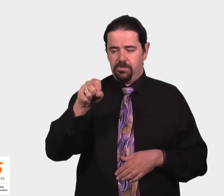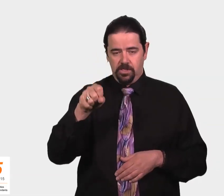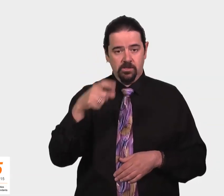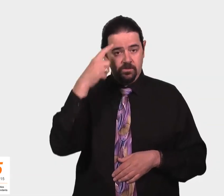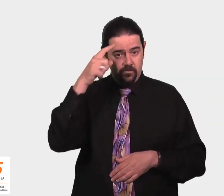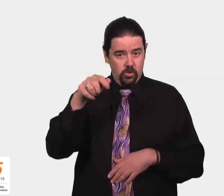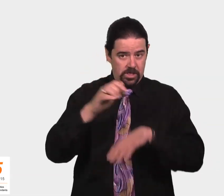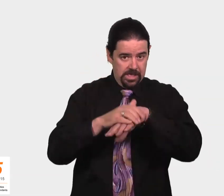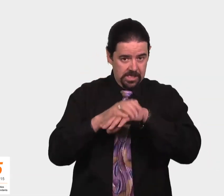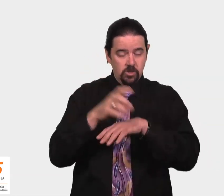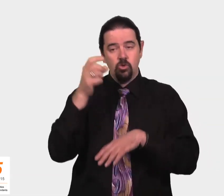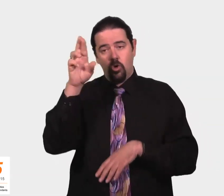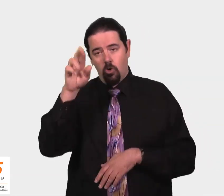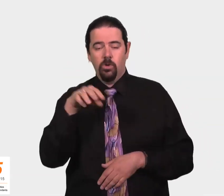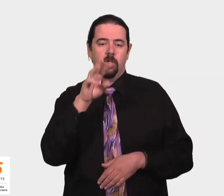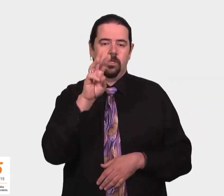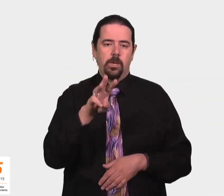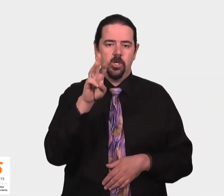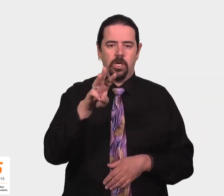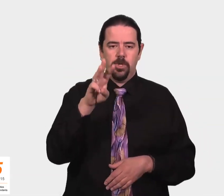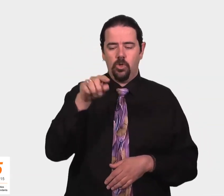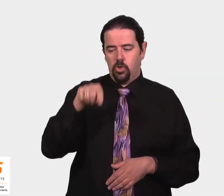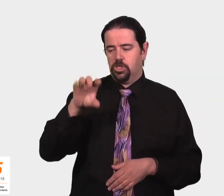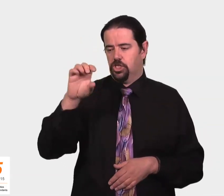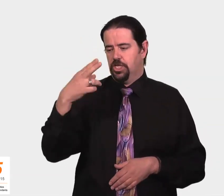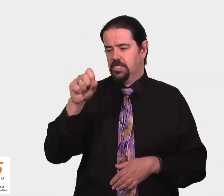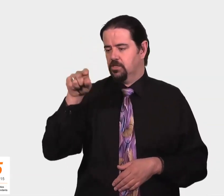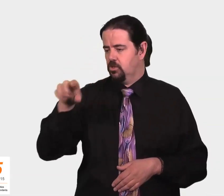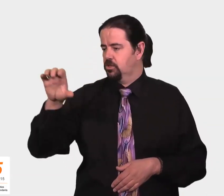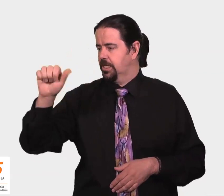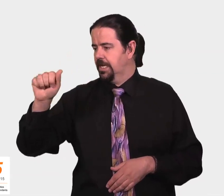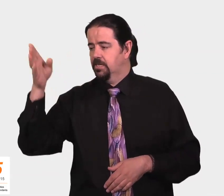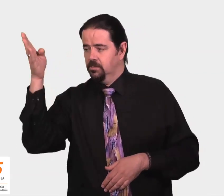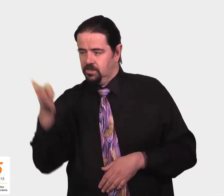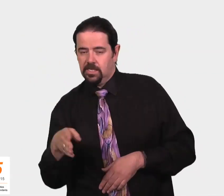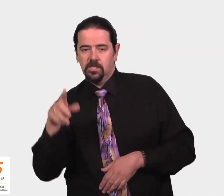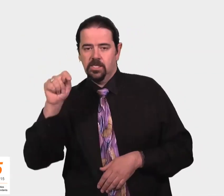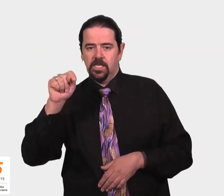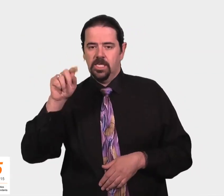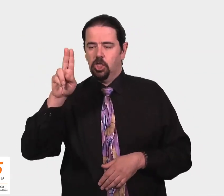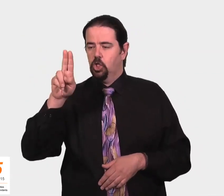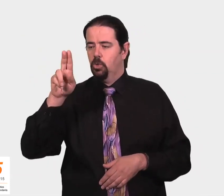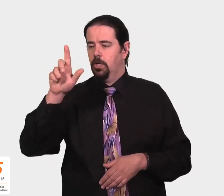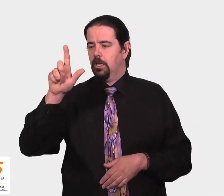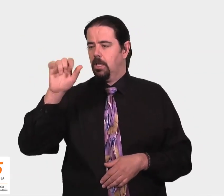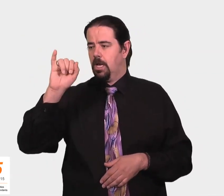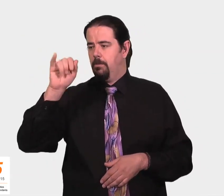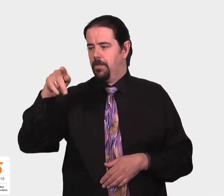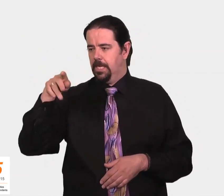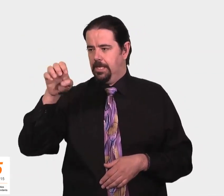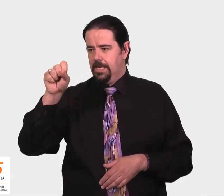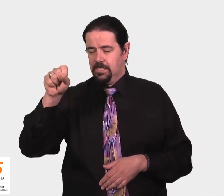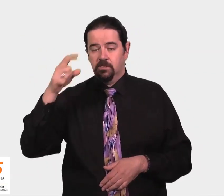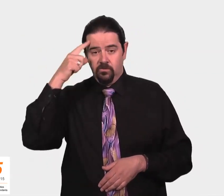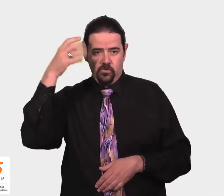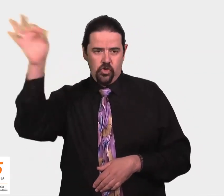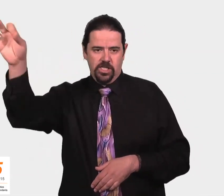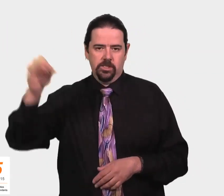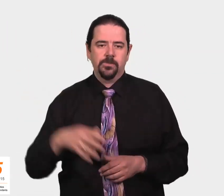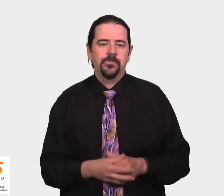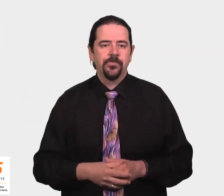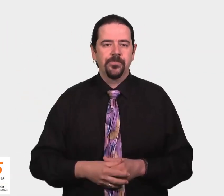or in French, at www.chs.ca/tulipes.